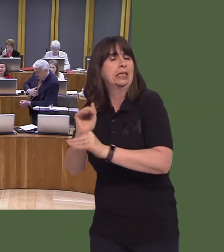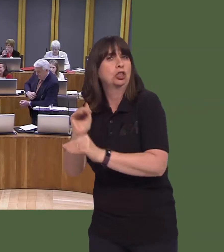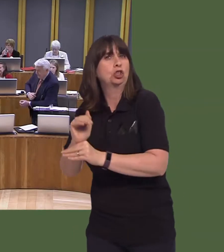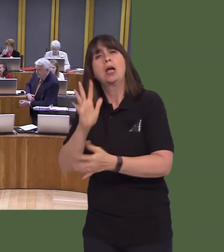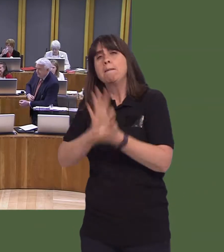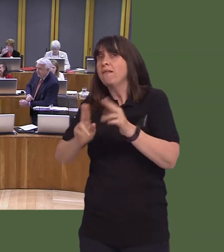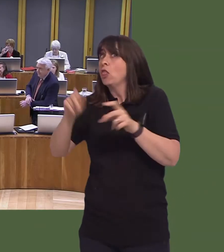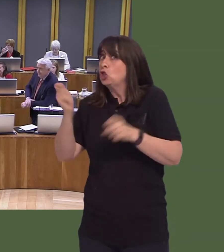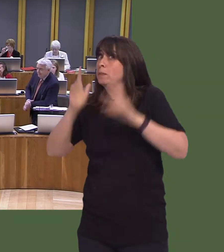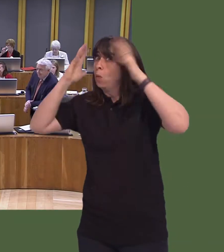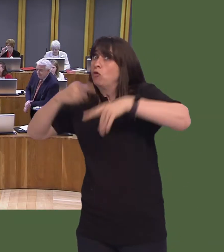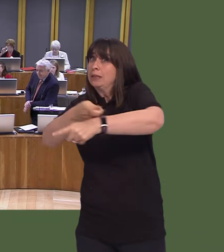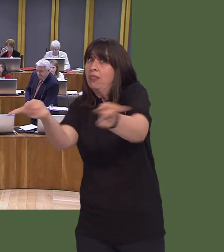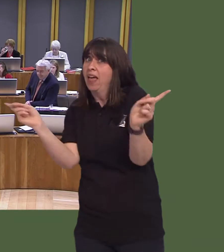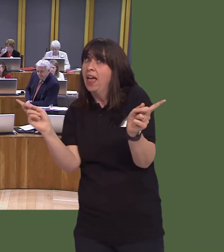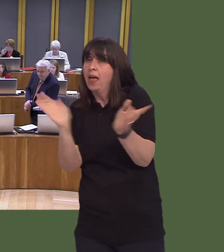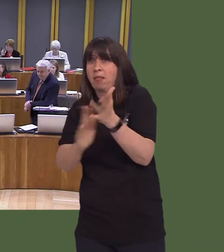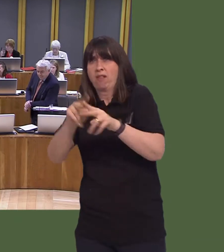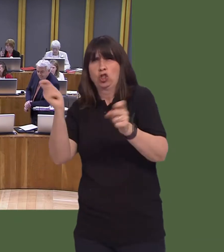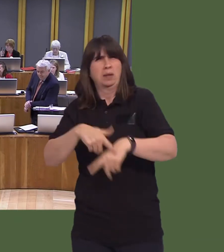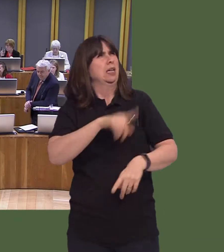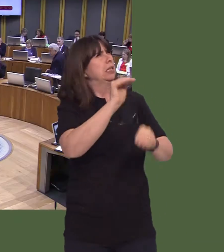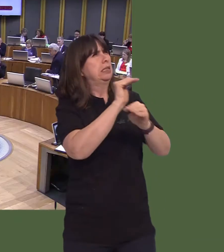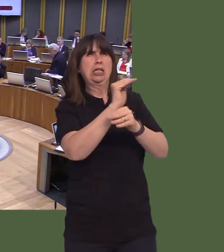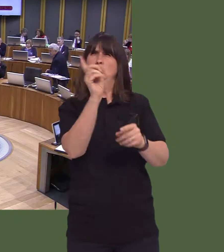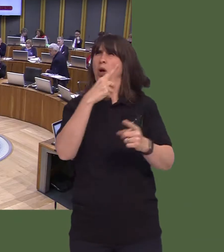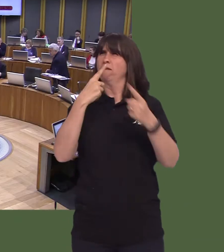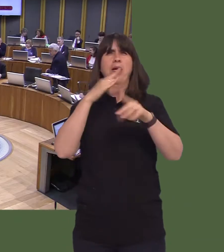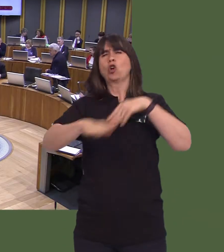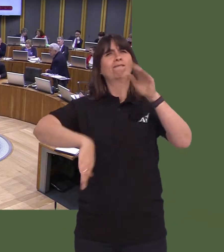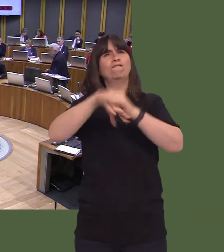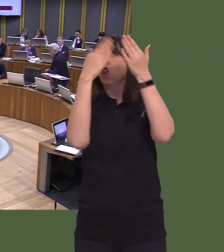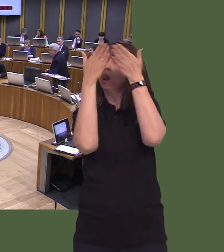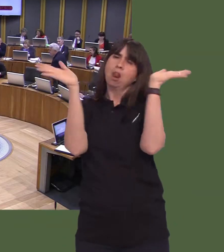And, yes, the First Minister has said he trusts teachers, and, of course, I'm not saying that